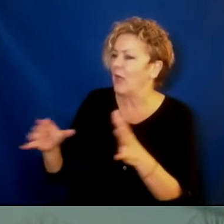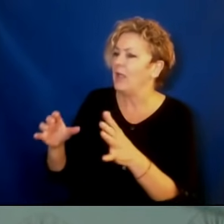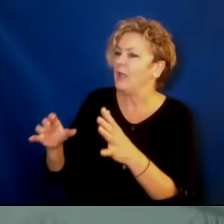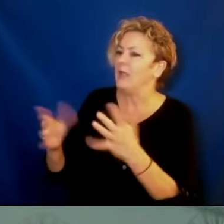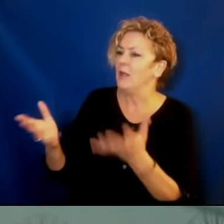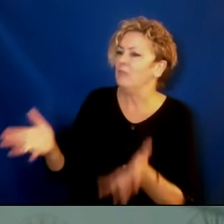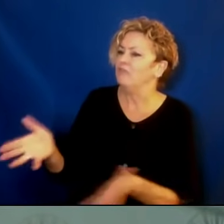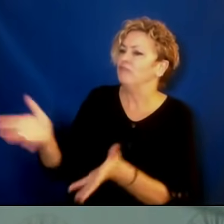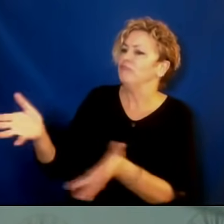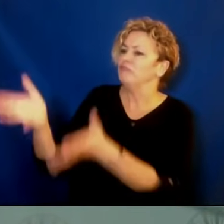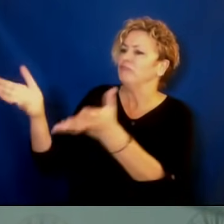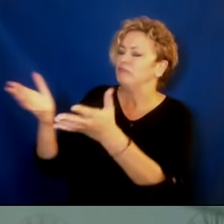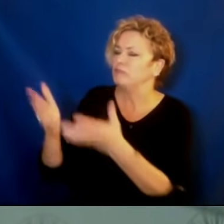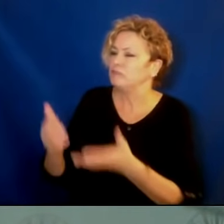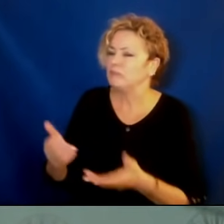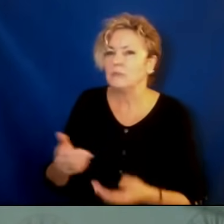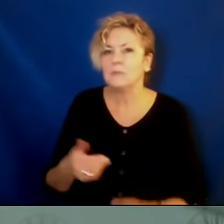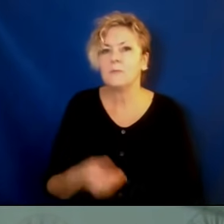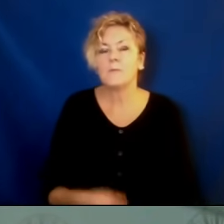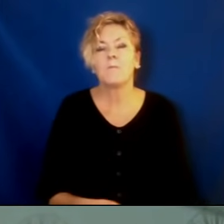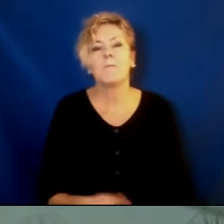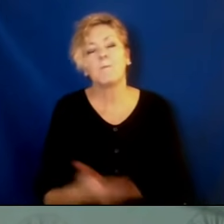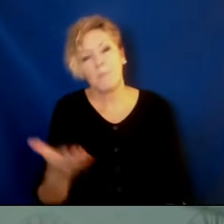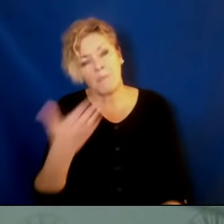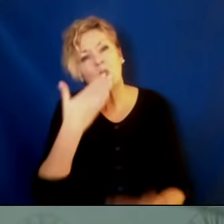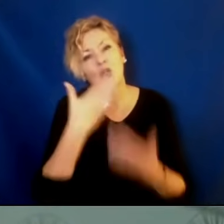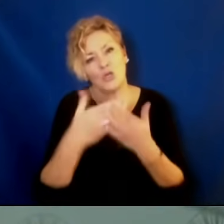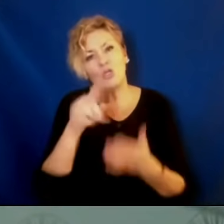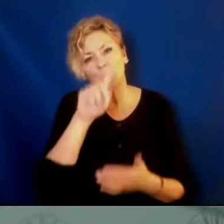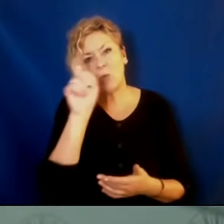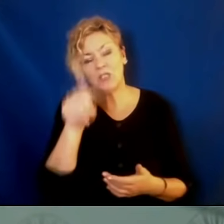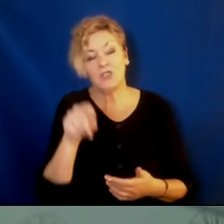I'm so sorry, I'm gonna ask you to repeat your question, I had trouble hearing.